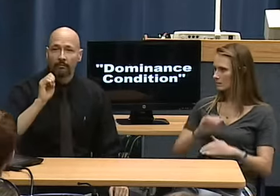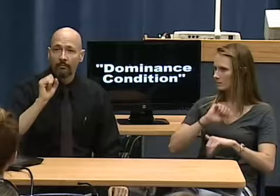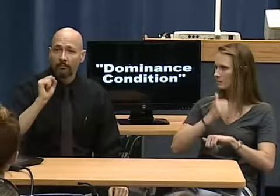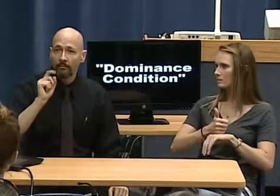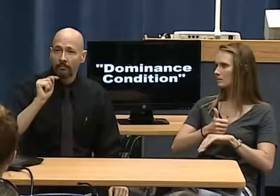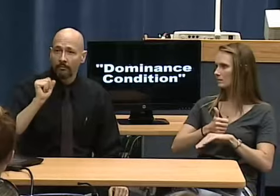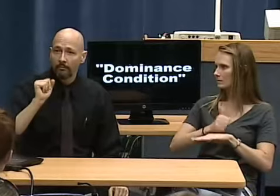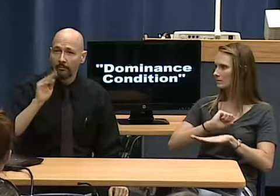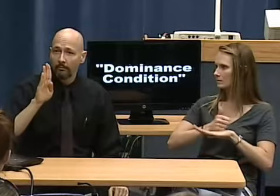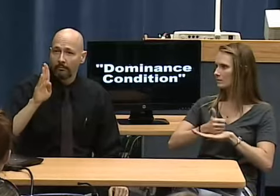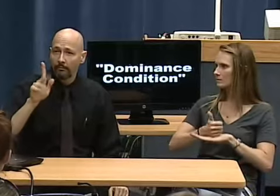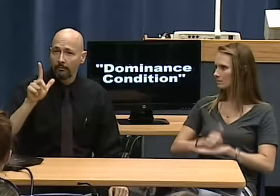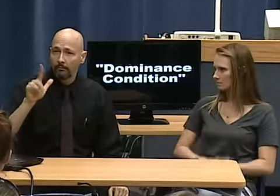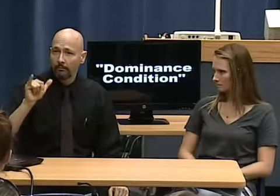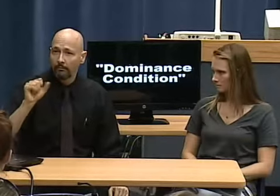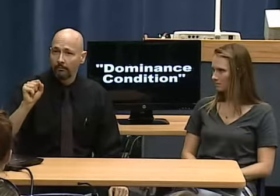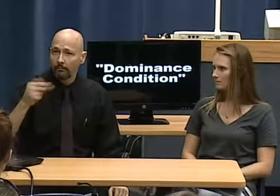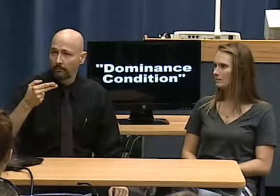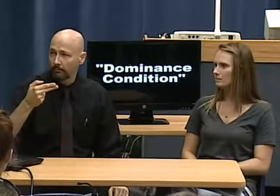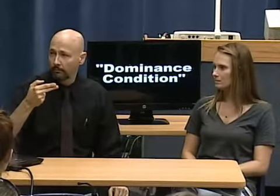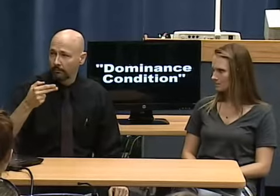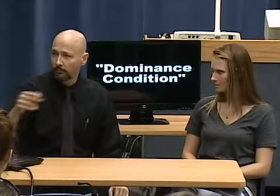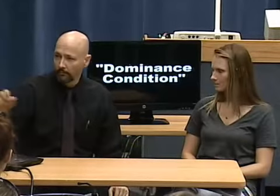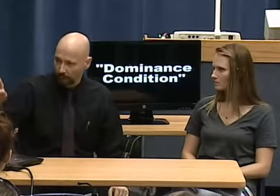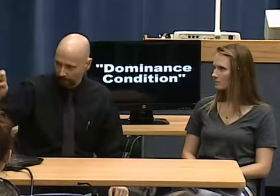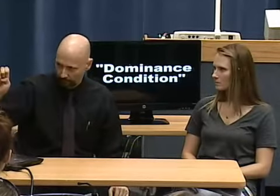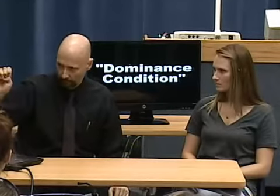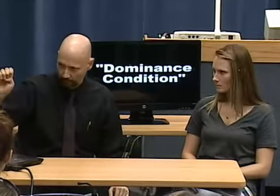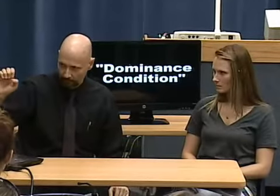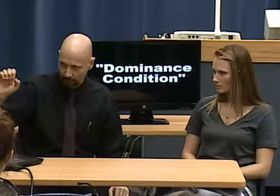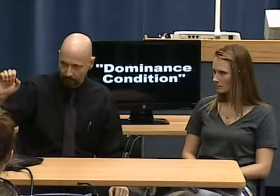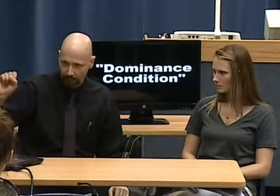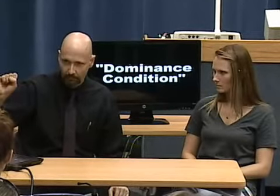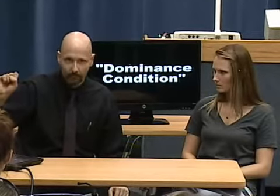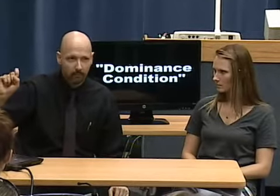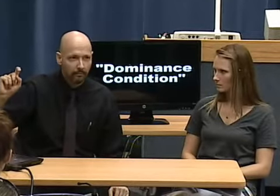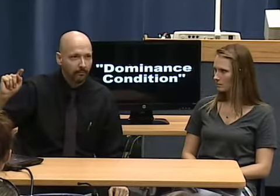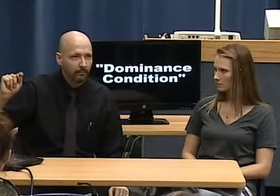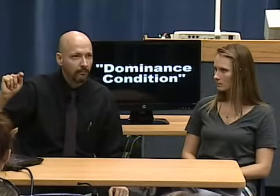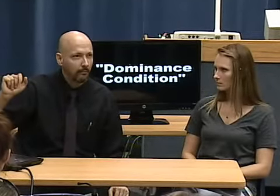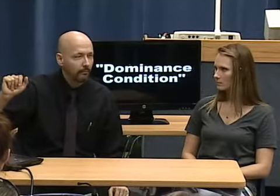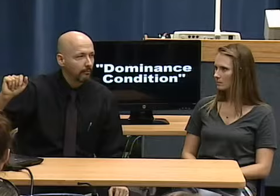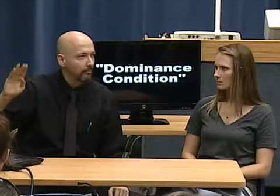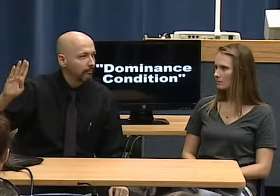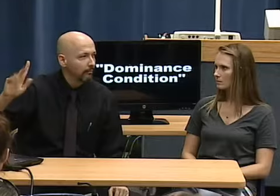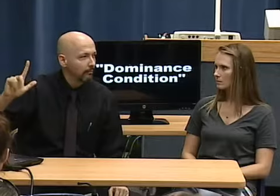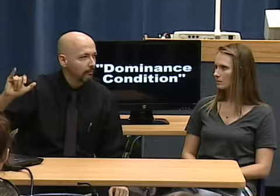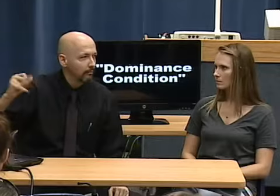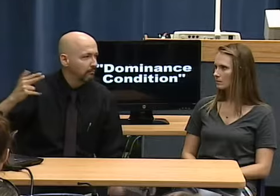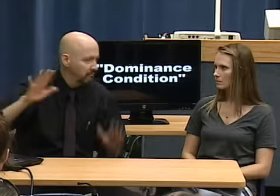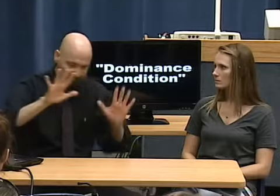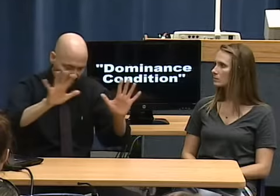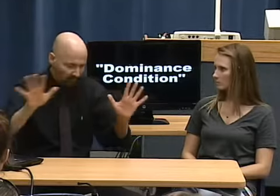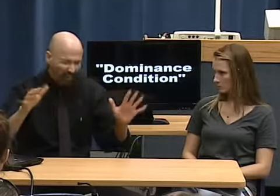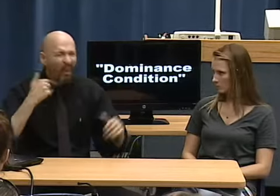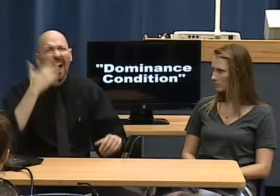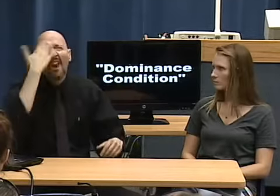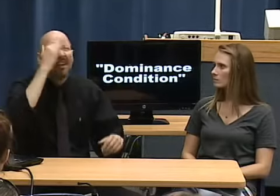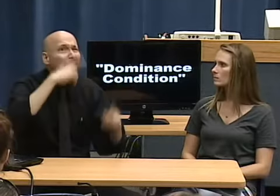E-S-T-A-B-L-I-S-H Whatever, I can think of many diff--